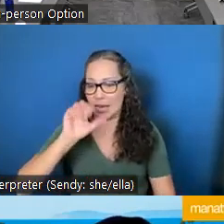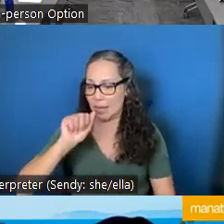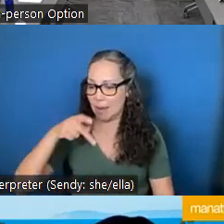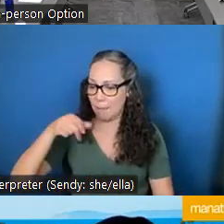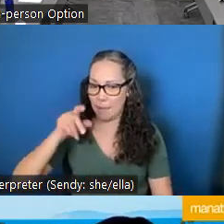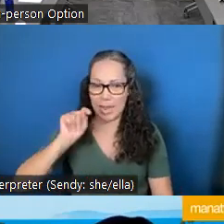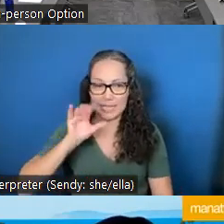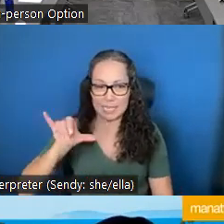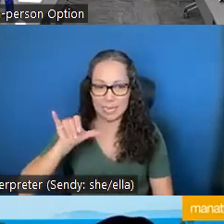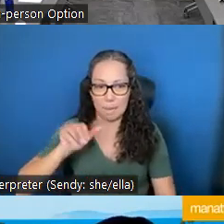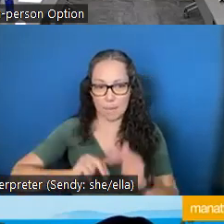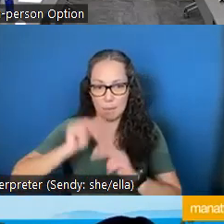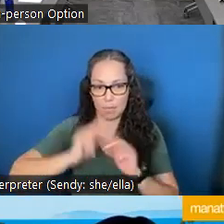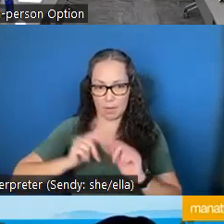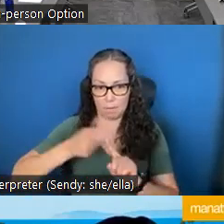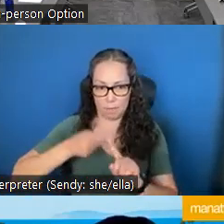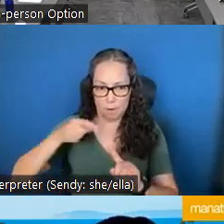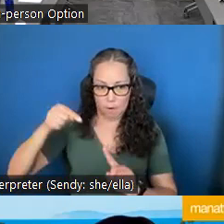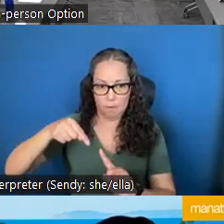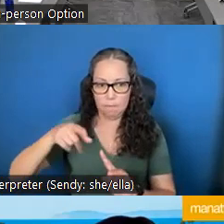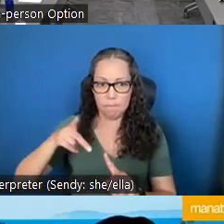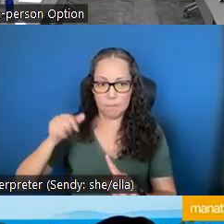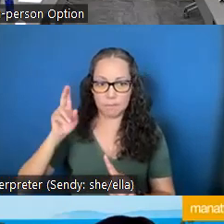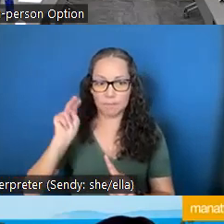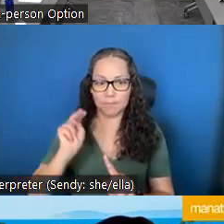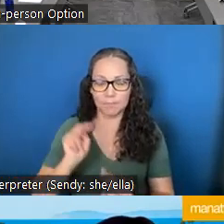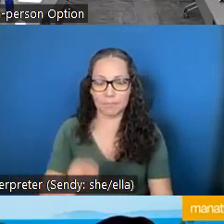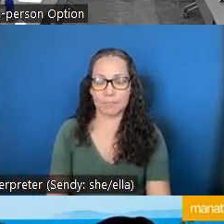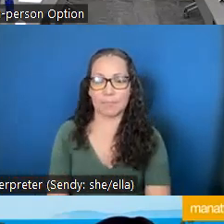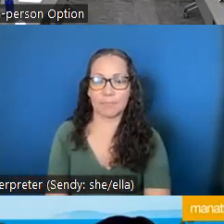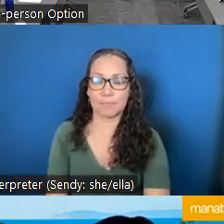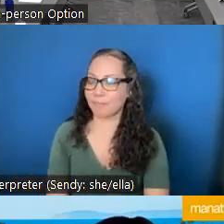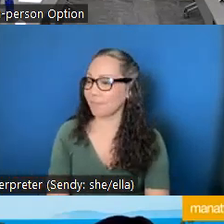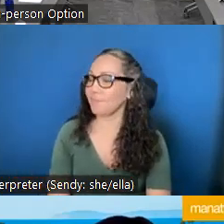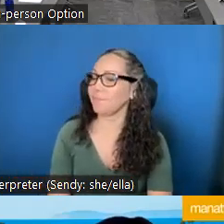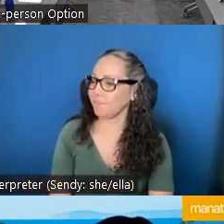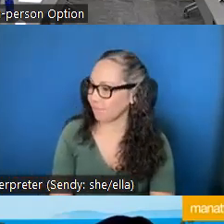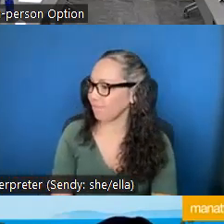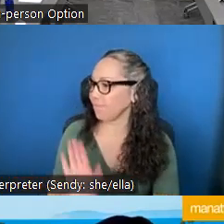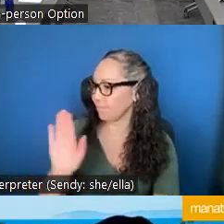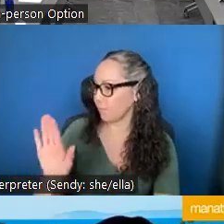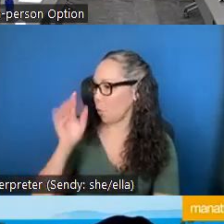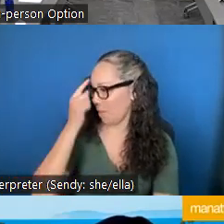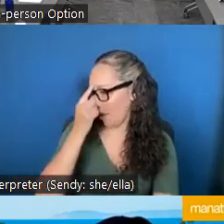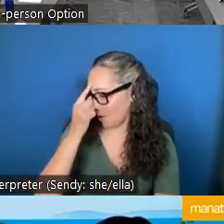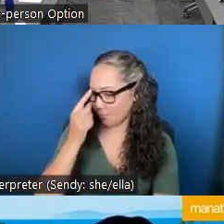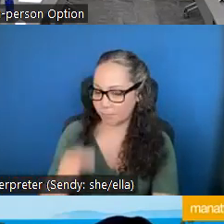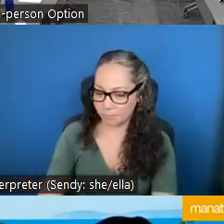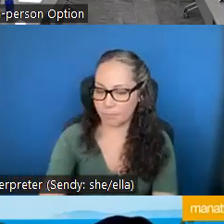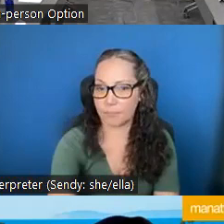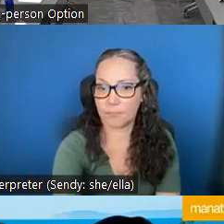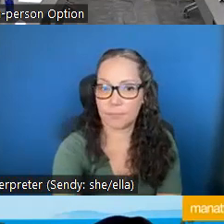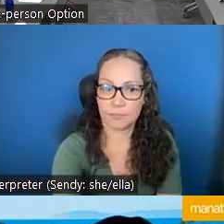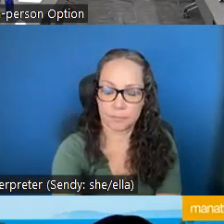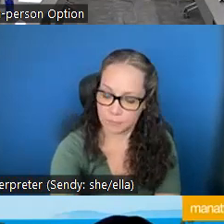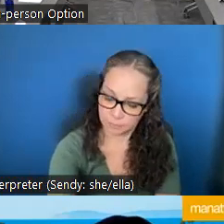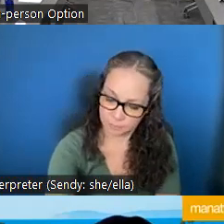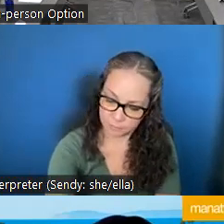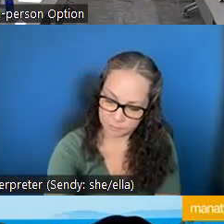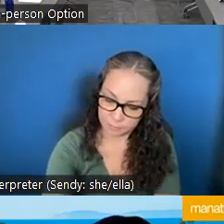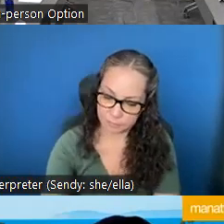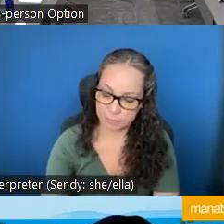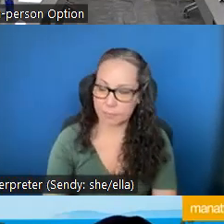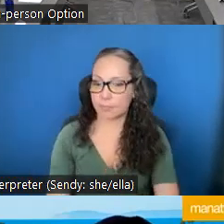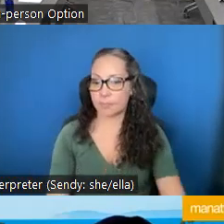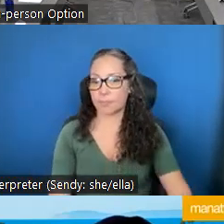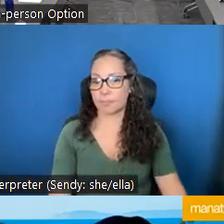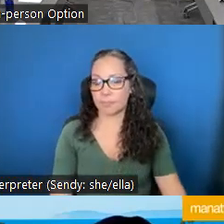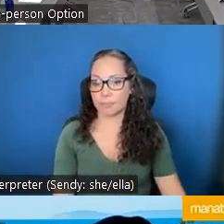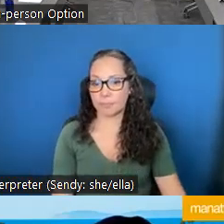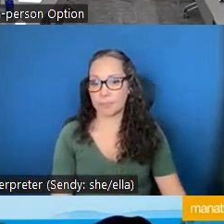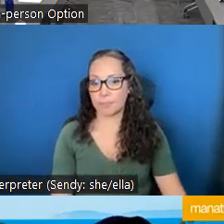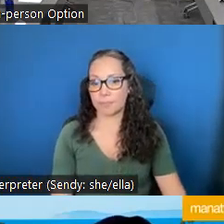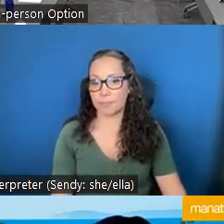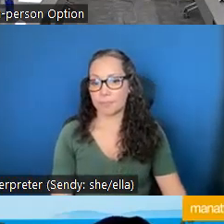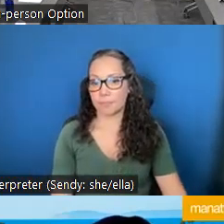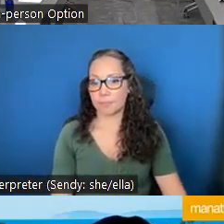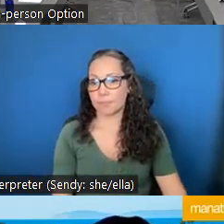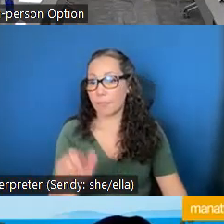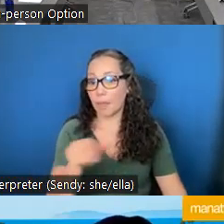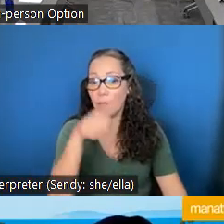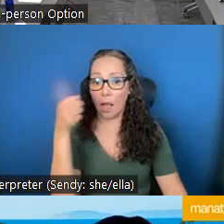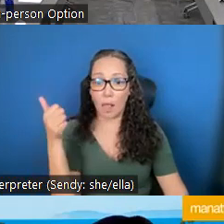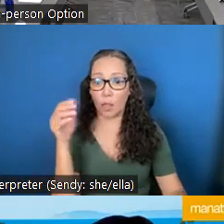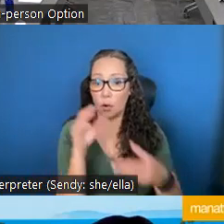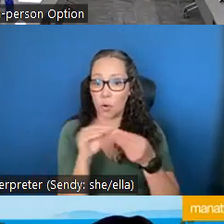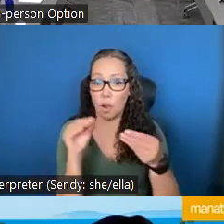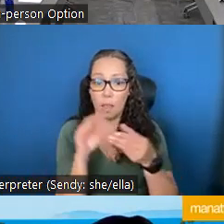plan great thought yeah thank you Darlene other comments input from the advisory